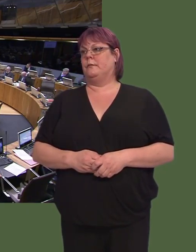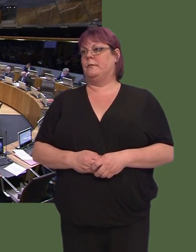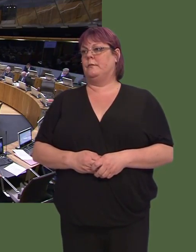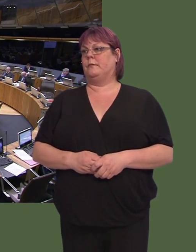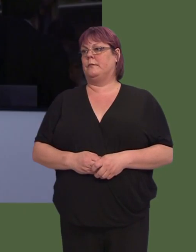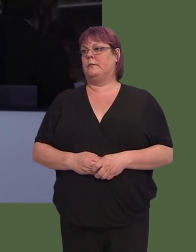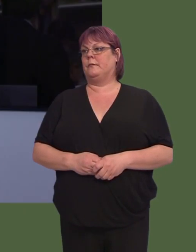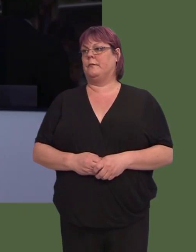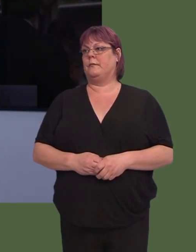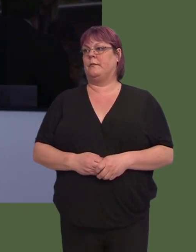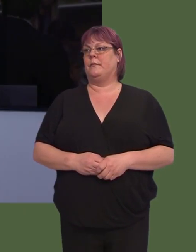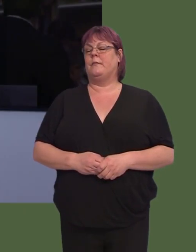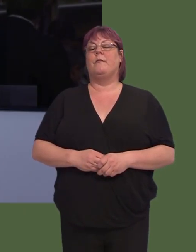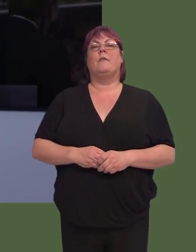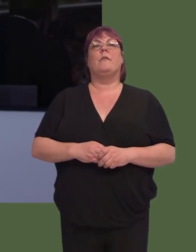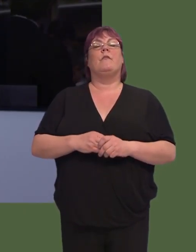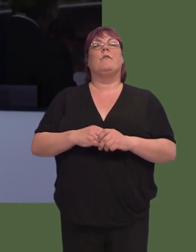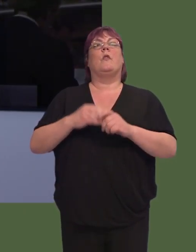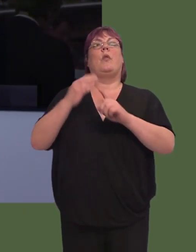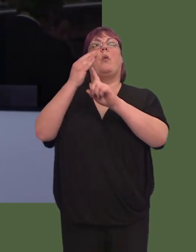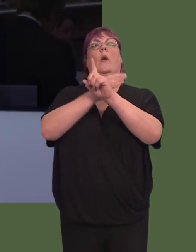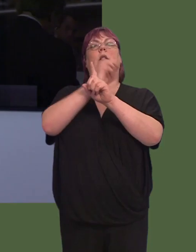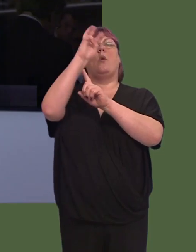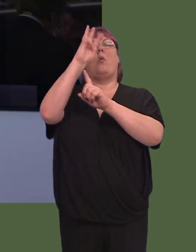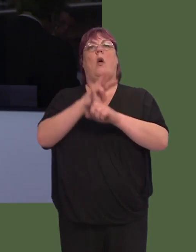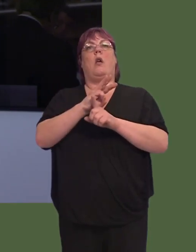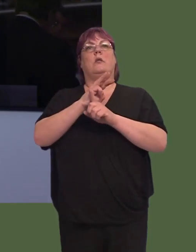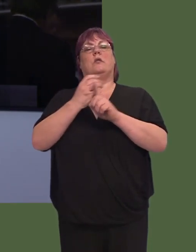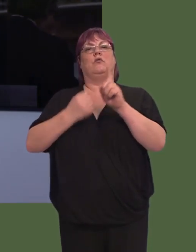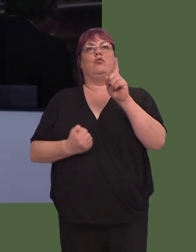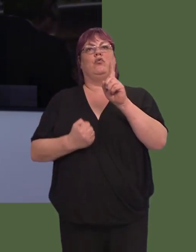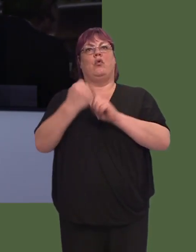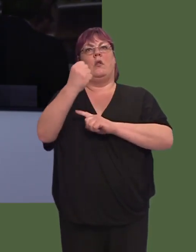was launched in Westminster yesterdayówith Ken Skates speaking alongside the Secretary